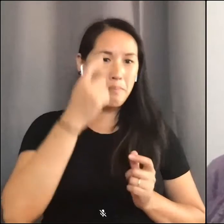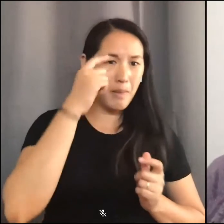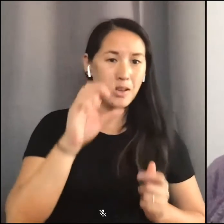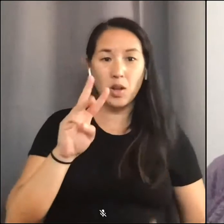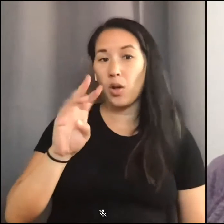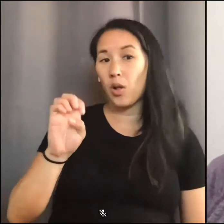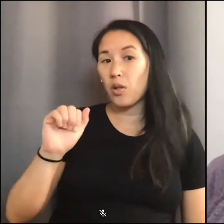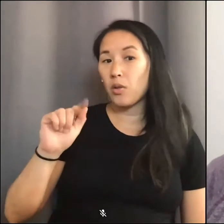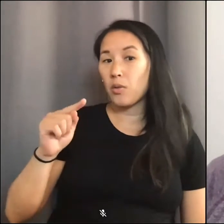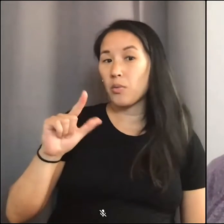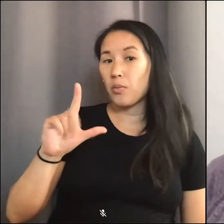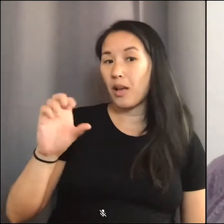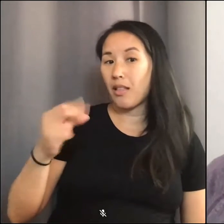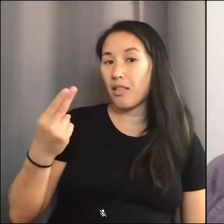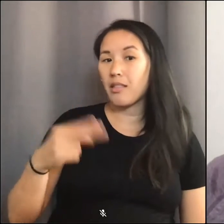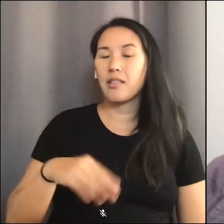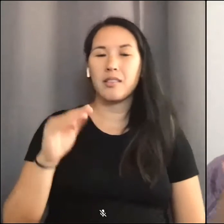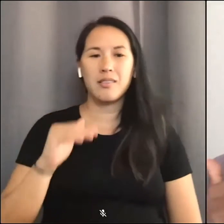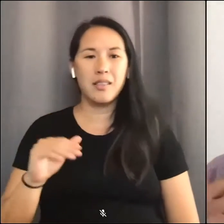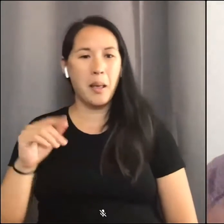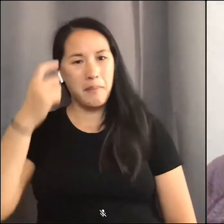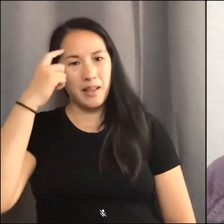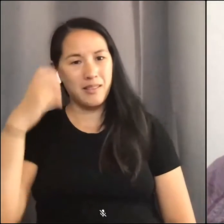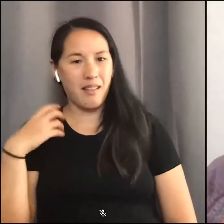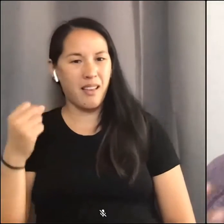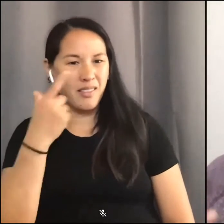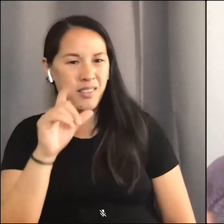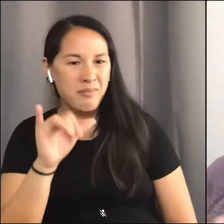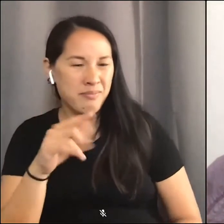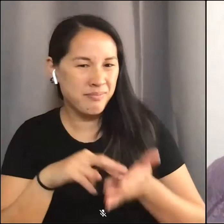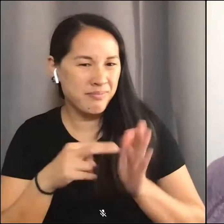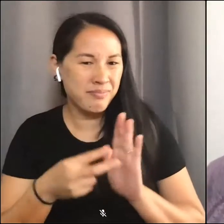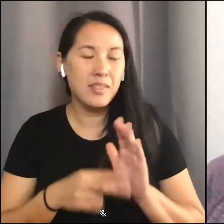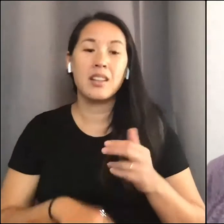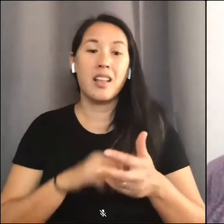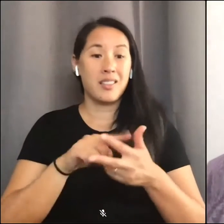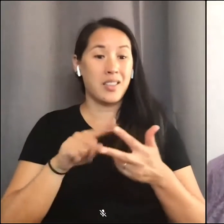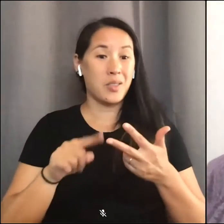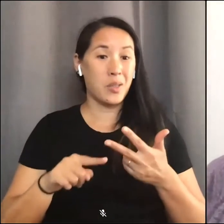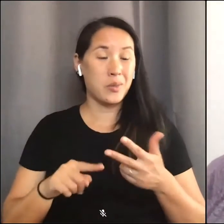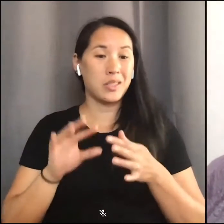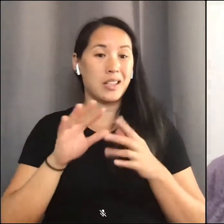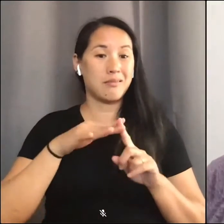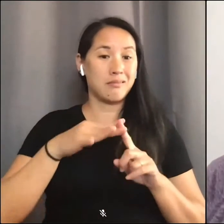um and um looking at kind of the three contexts of the pandemic um and i'll get to what that means